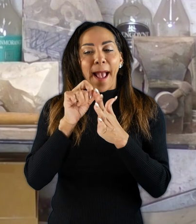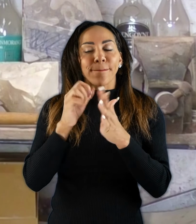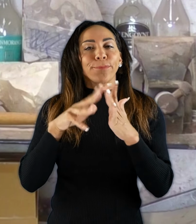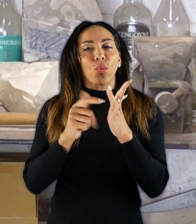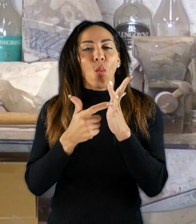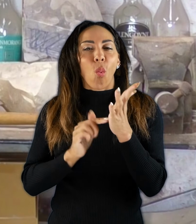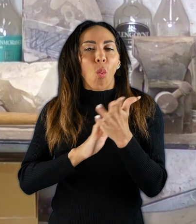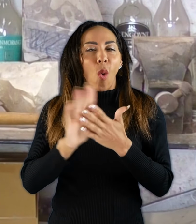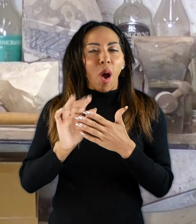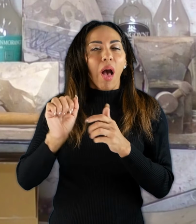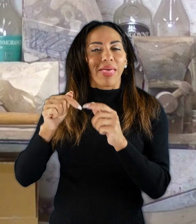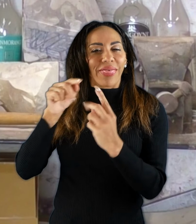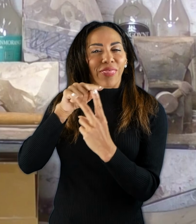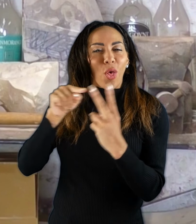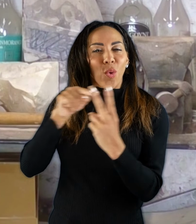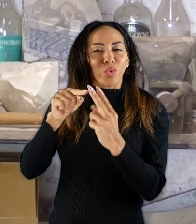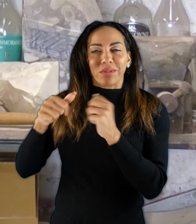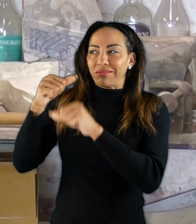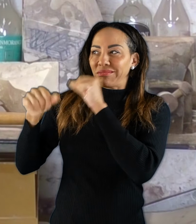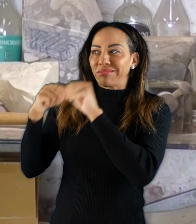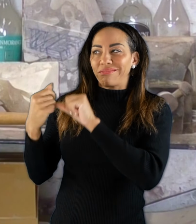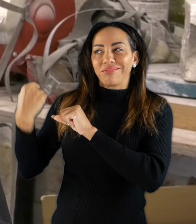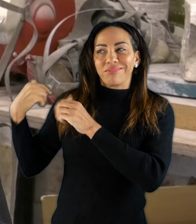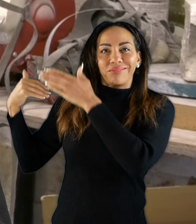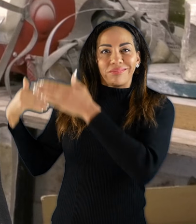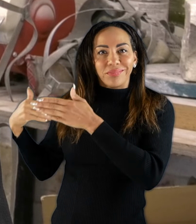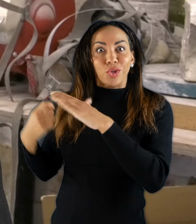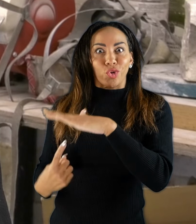artists who were kind of at the top of their field. People like Tony Cragg,